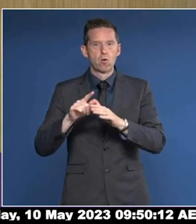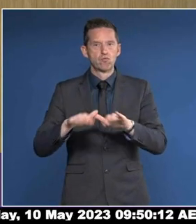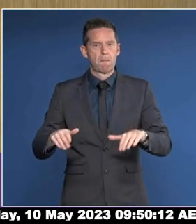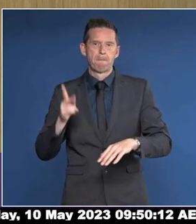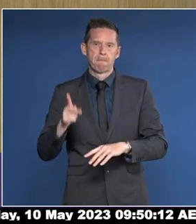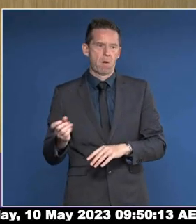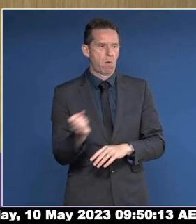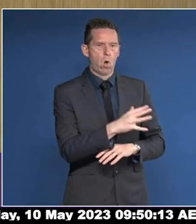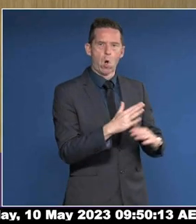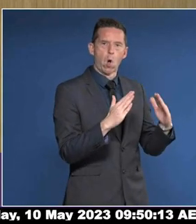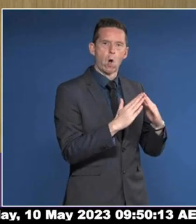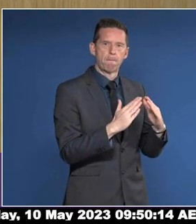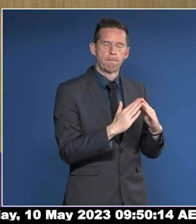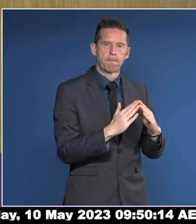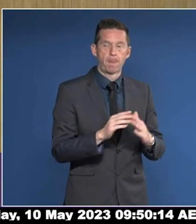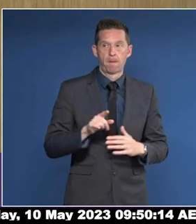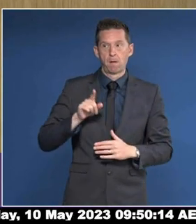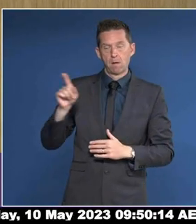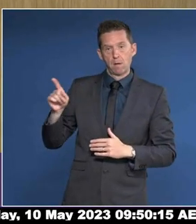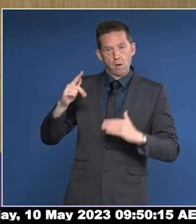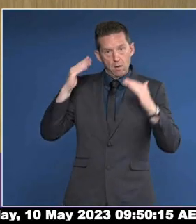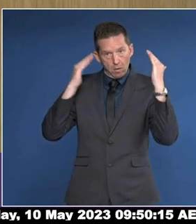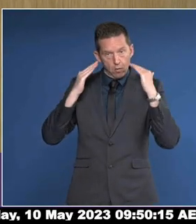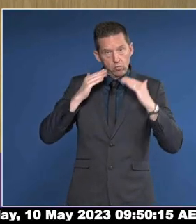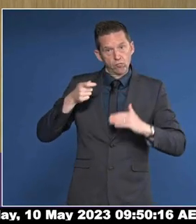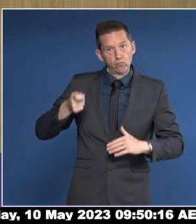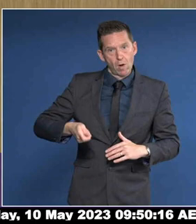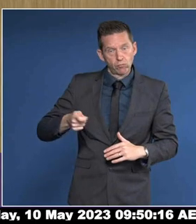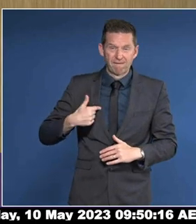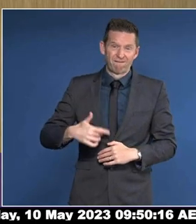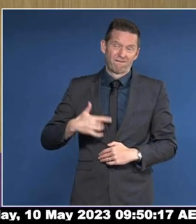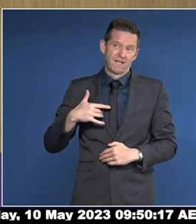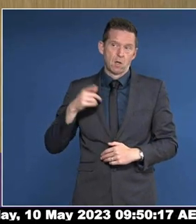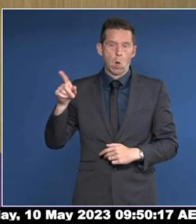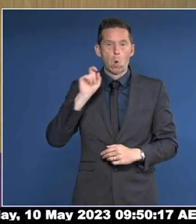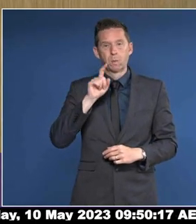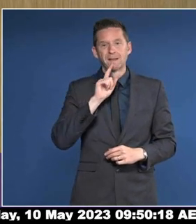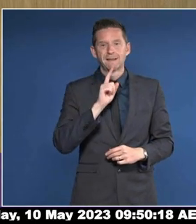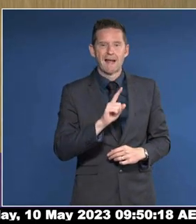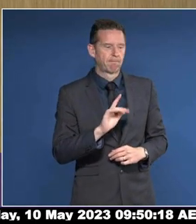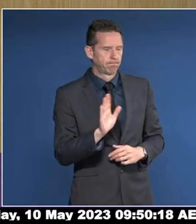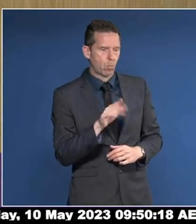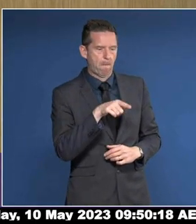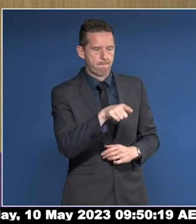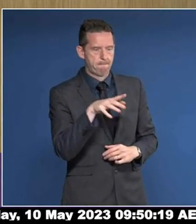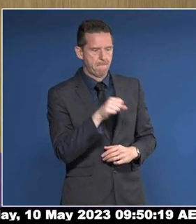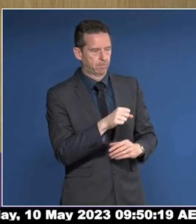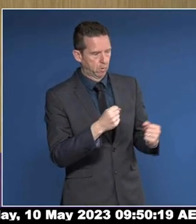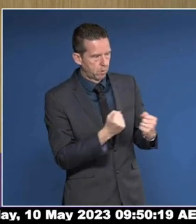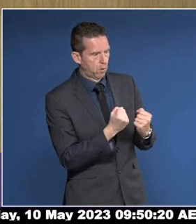I think a magistrate would have said to us that you need to be intervening with him to improve safety. MS EASTMAN: But you don't -